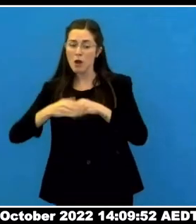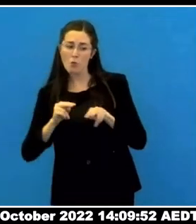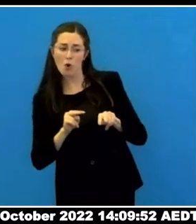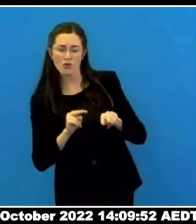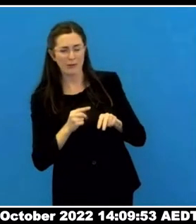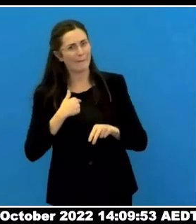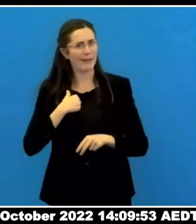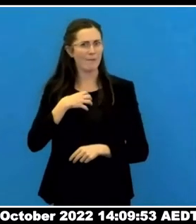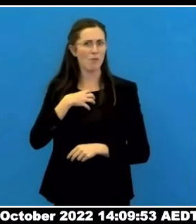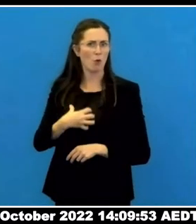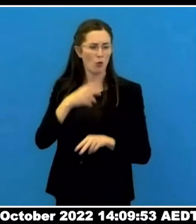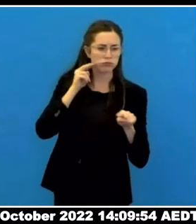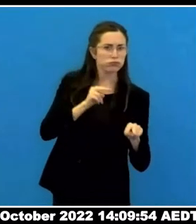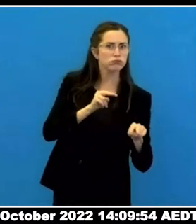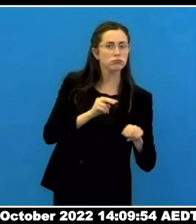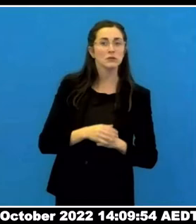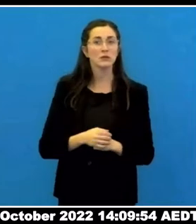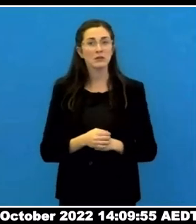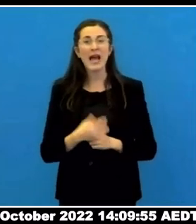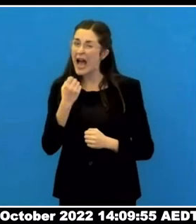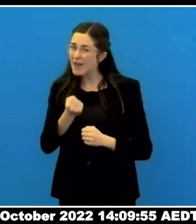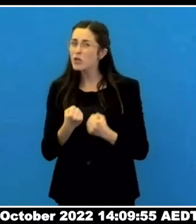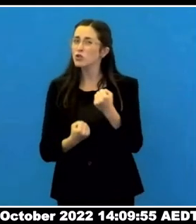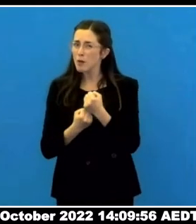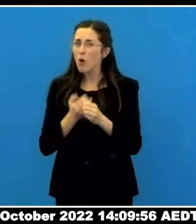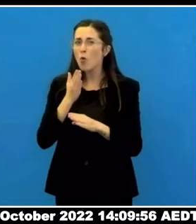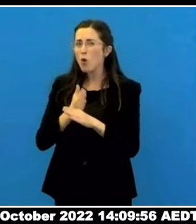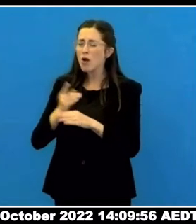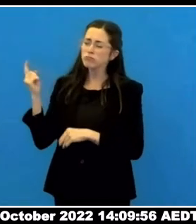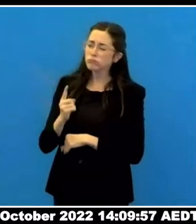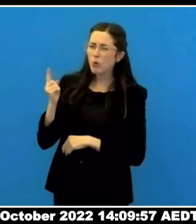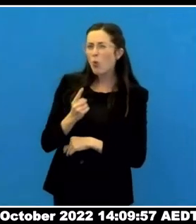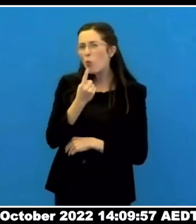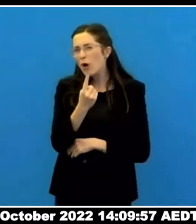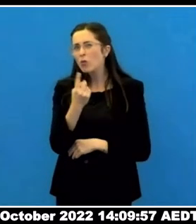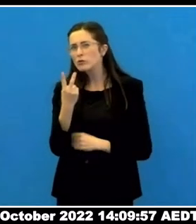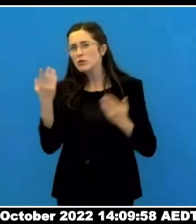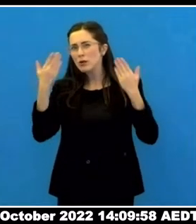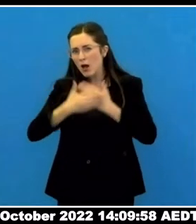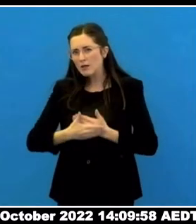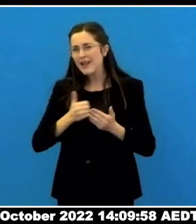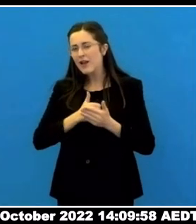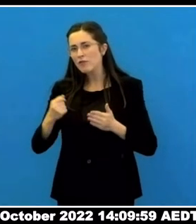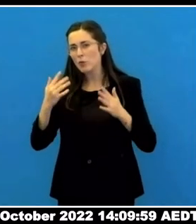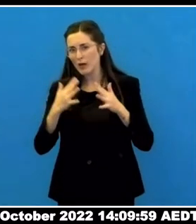We had a support worker who would come one or two nights per week and a few hours during the day.